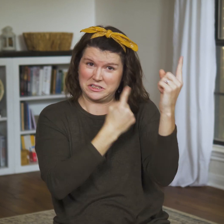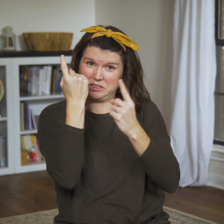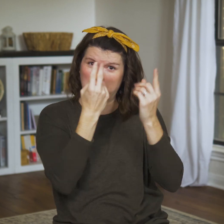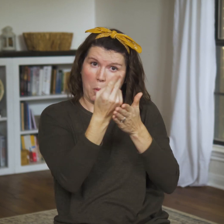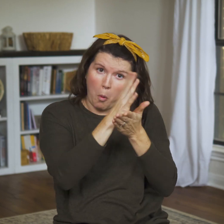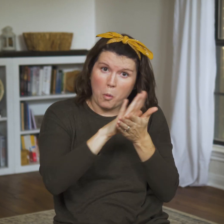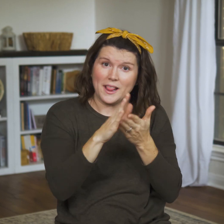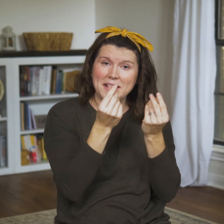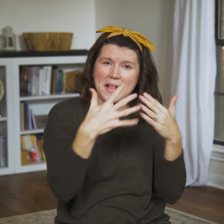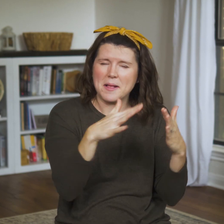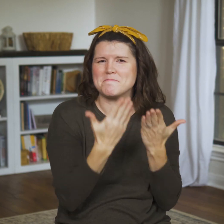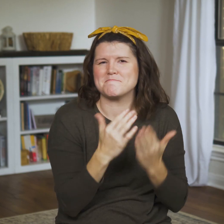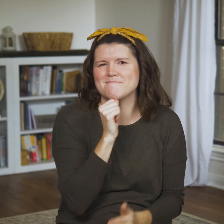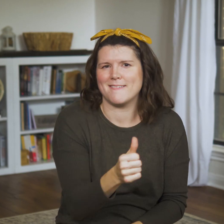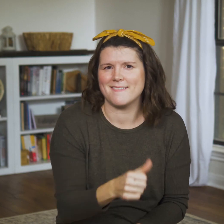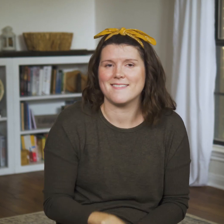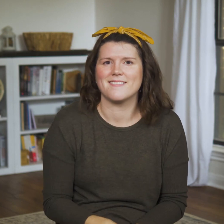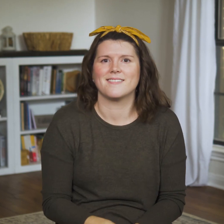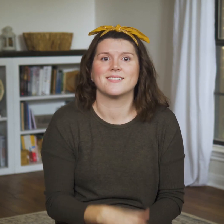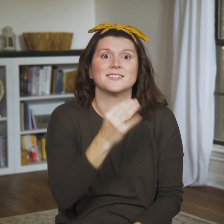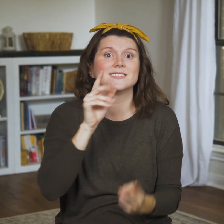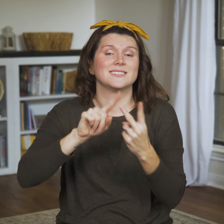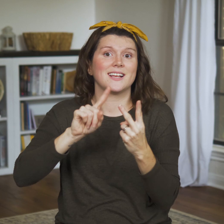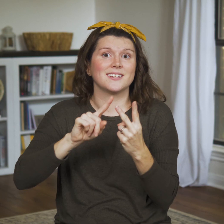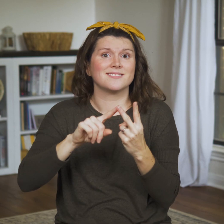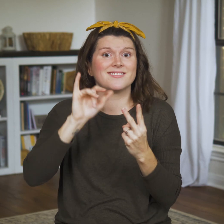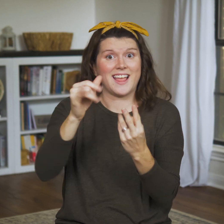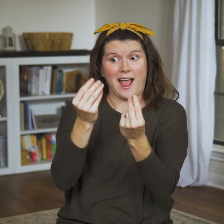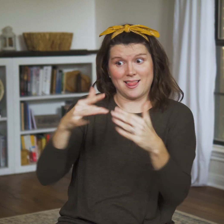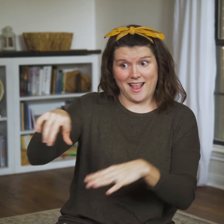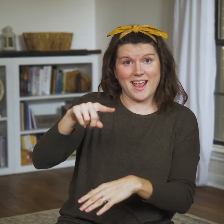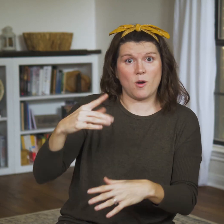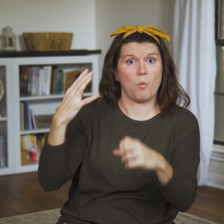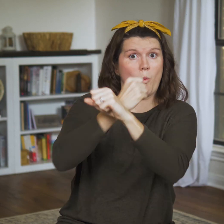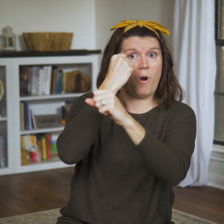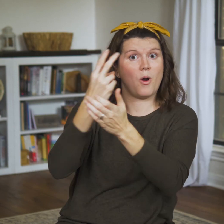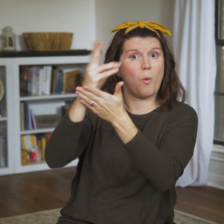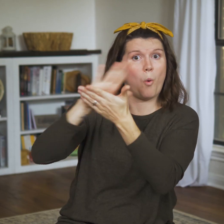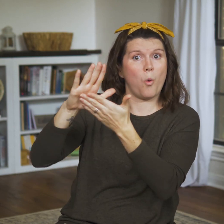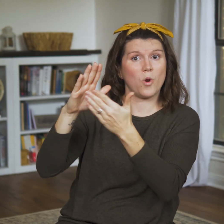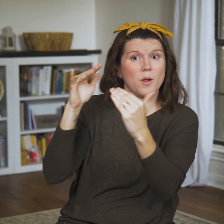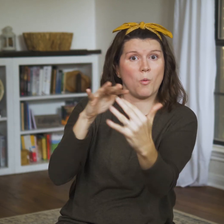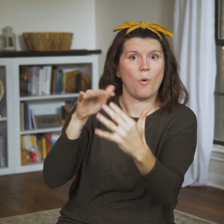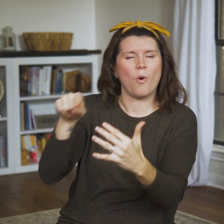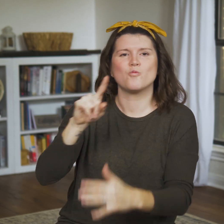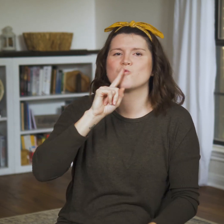and so does the half-tribe of Manasseh.